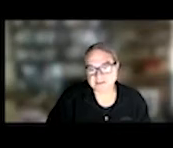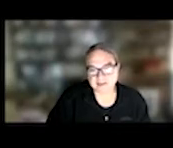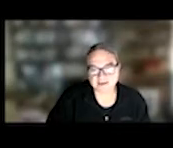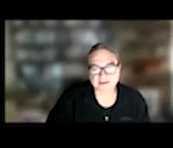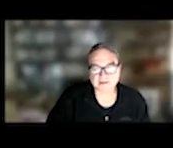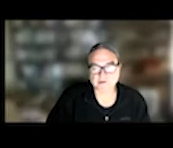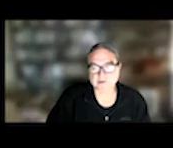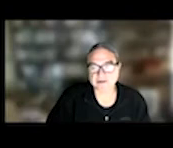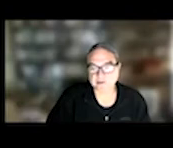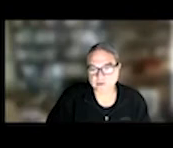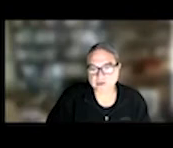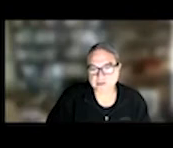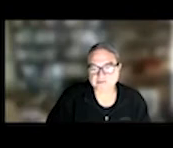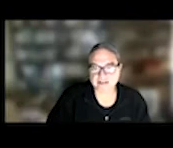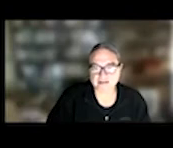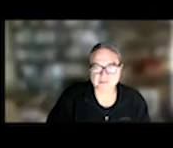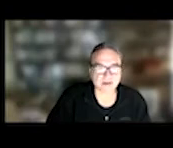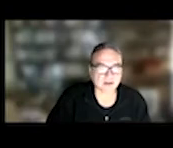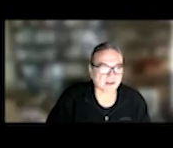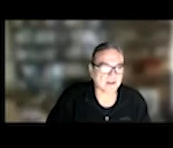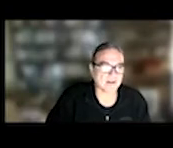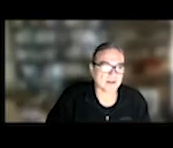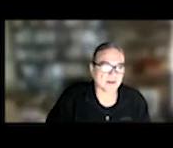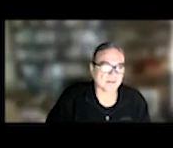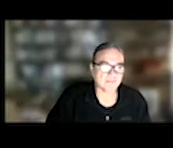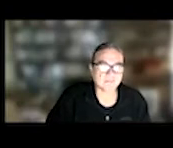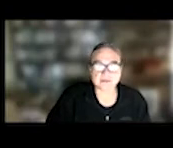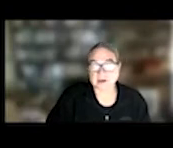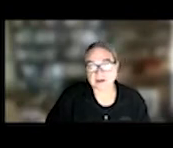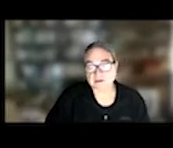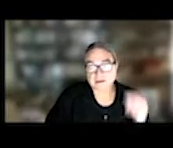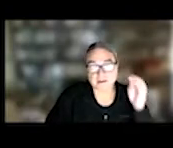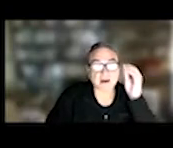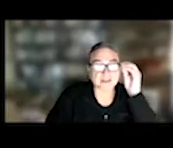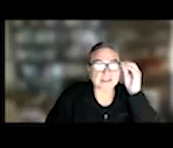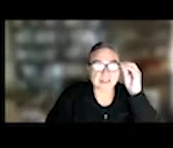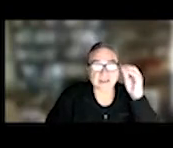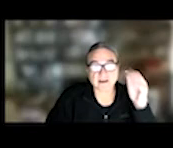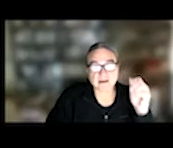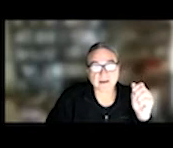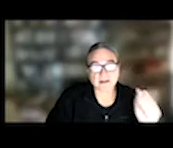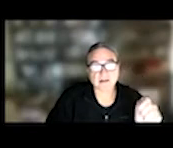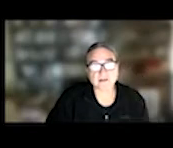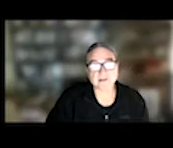anxiety disorder had two questions for that as well. We used audit the audit C alcohol use